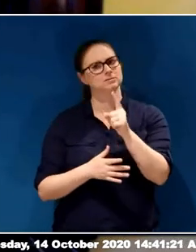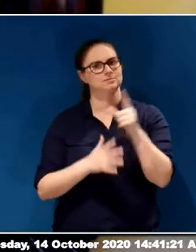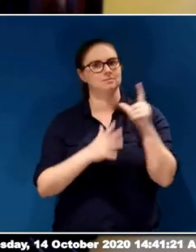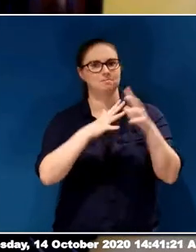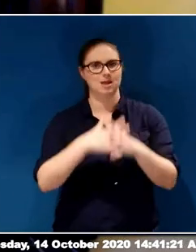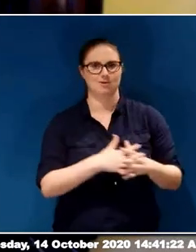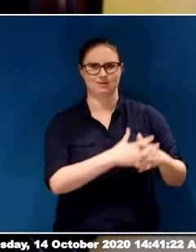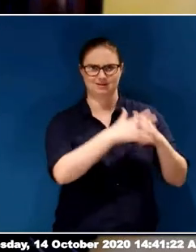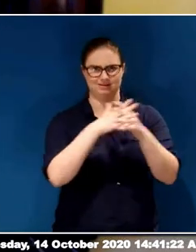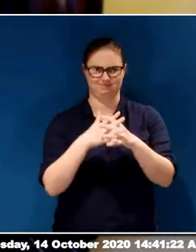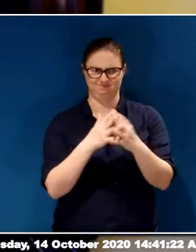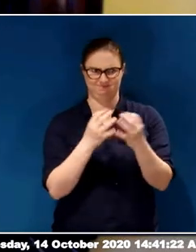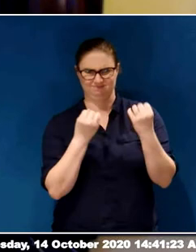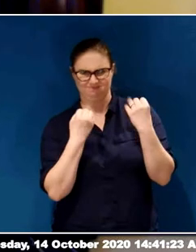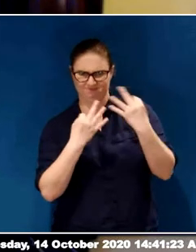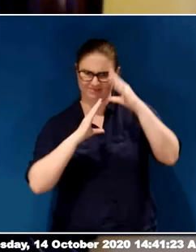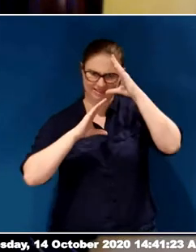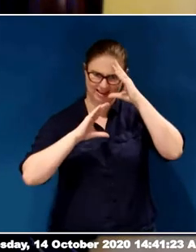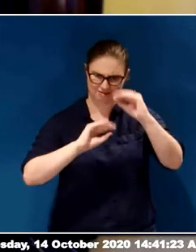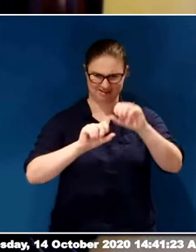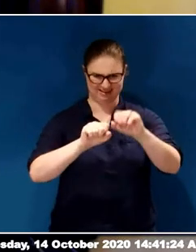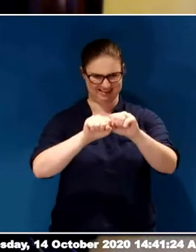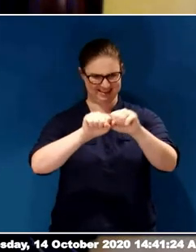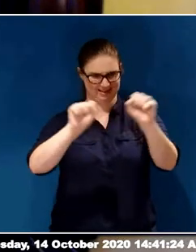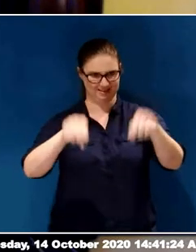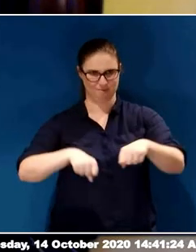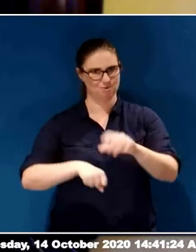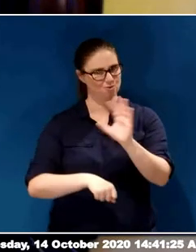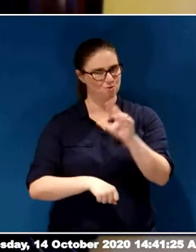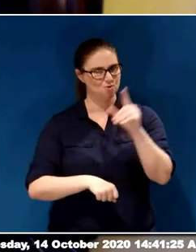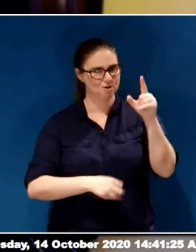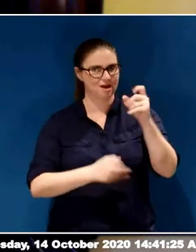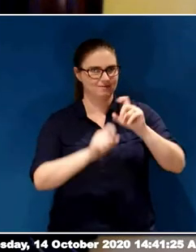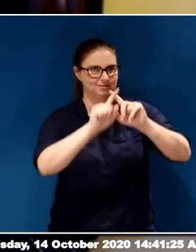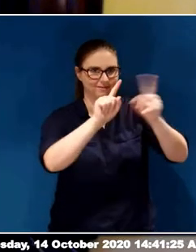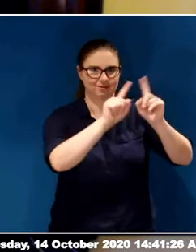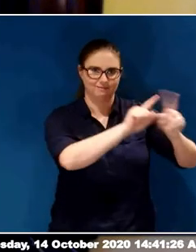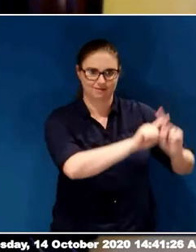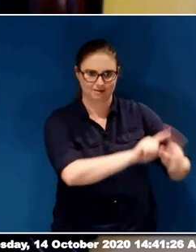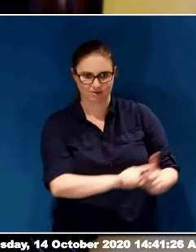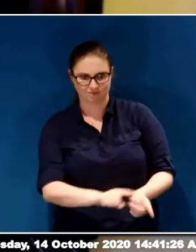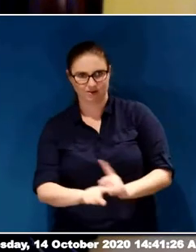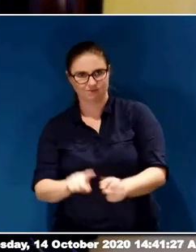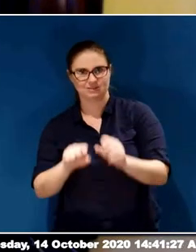systems, not only within 50 states, they have monumental differences in their